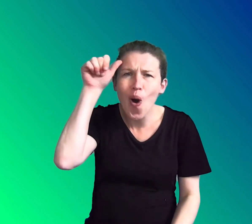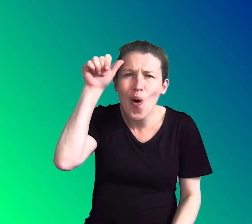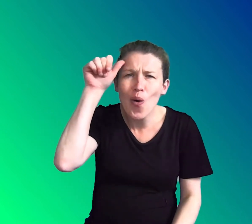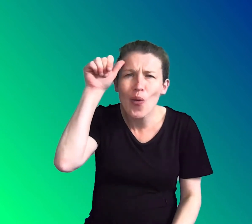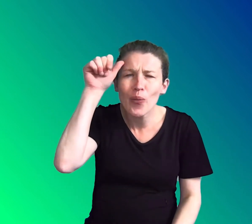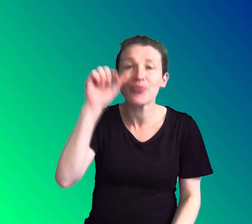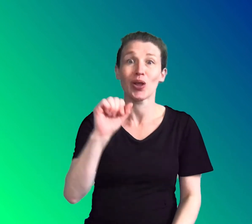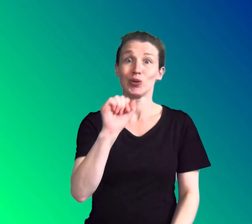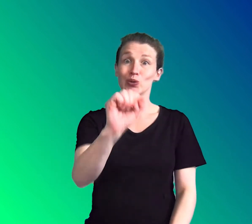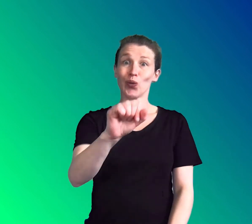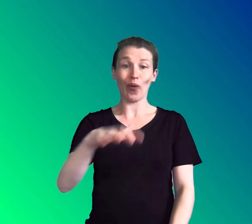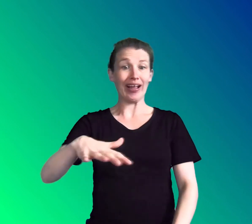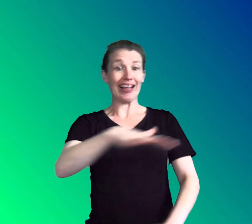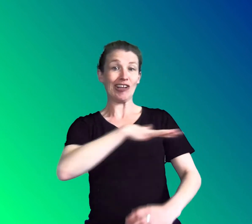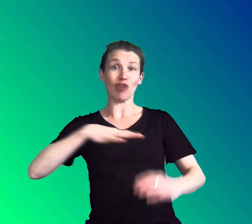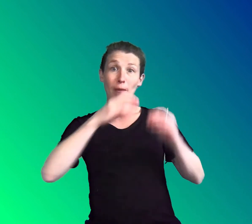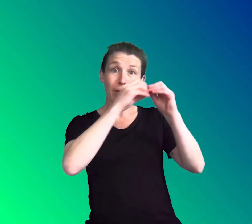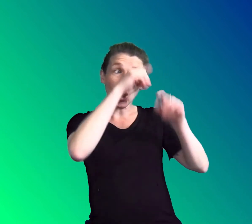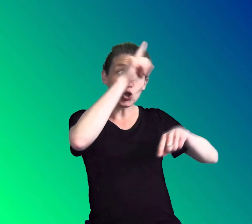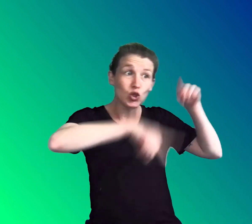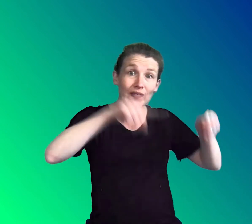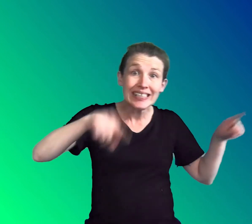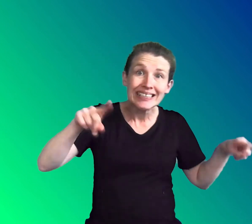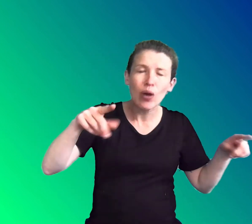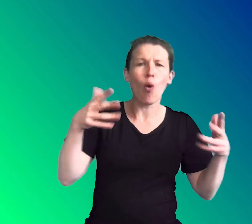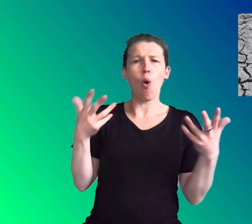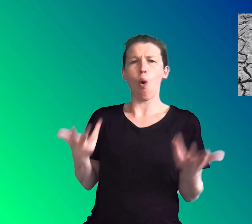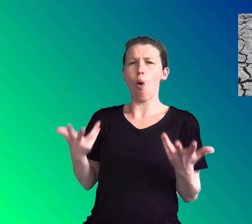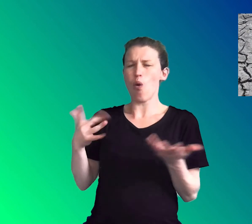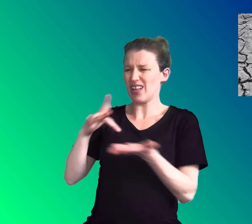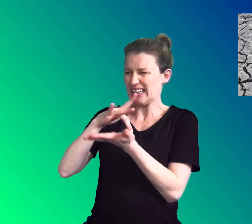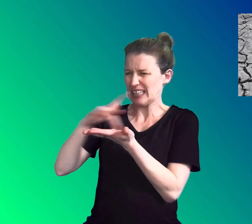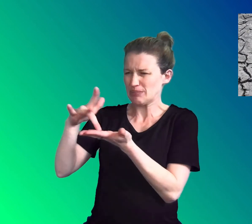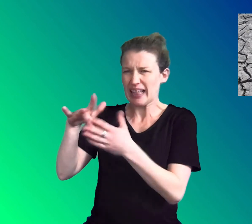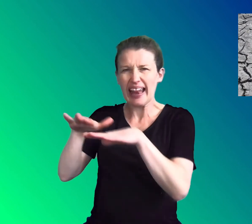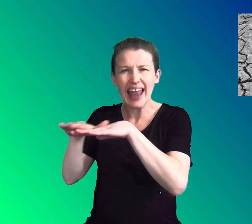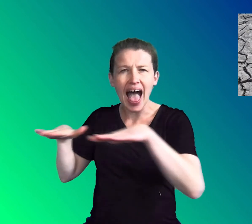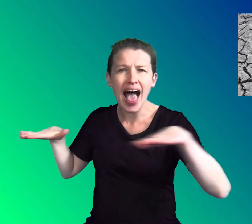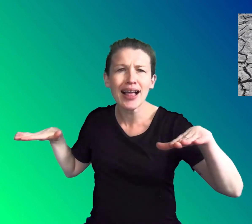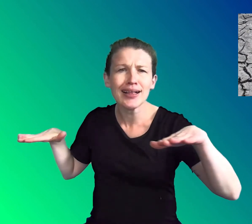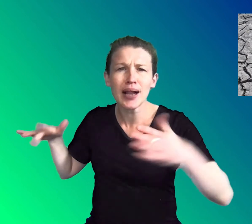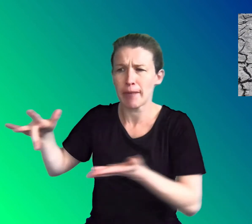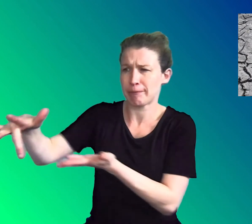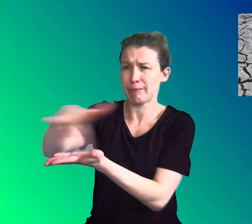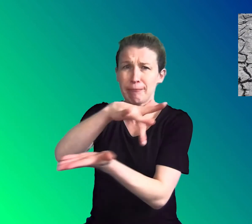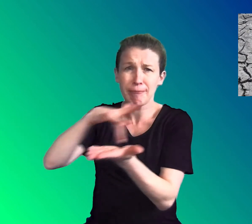Is your area biodiverse or is it a bit of a desert?